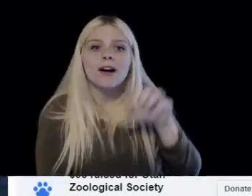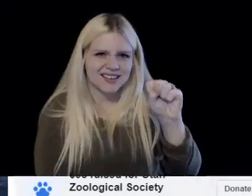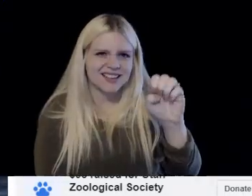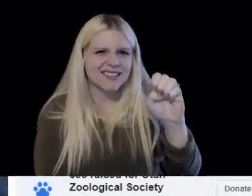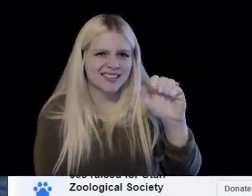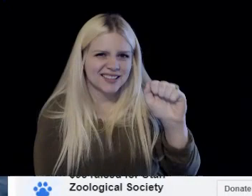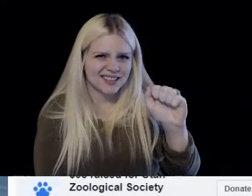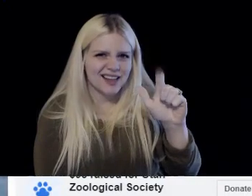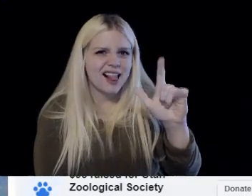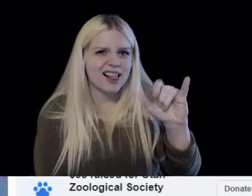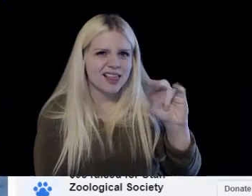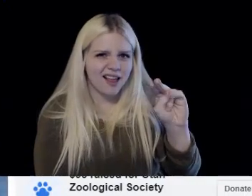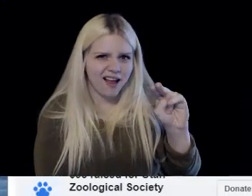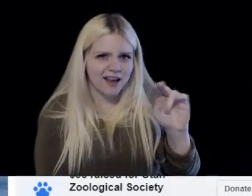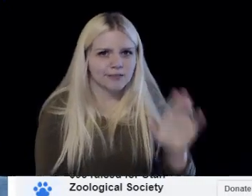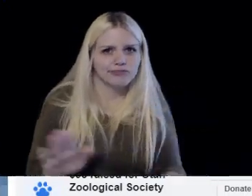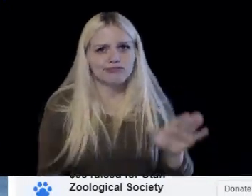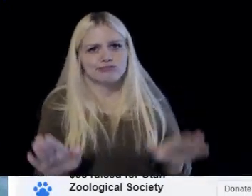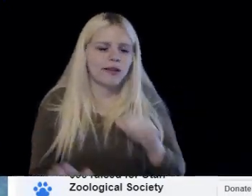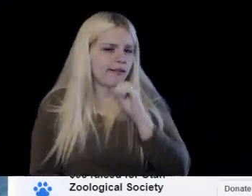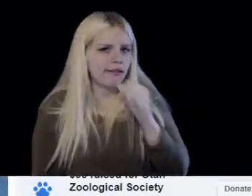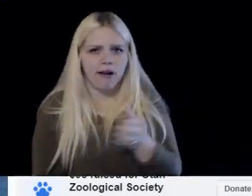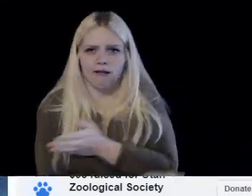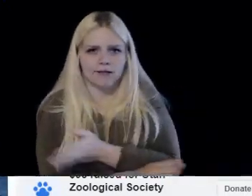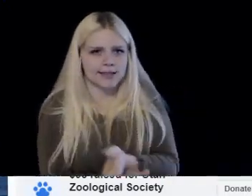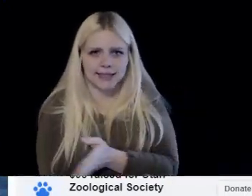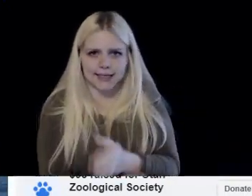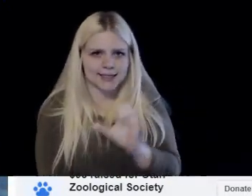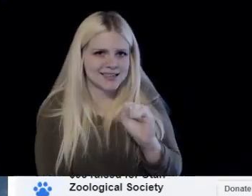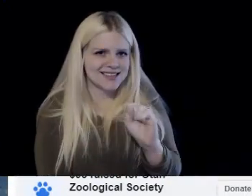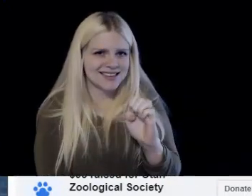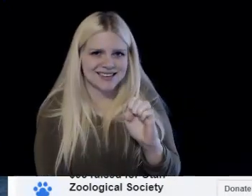Erica: Are you gonna demonstrate for us? You guys thumbs up for Michelle!